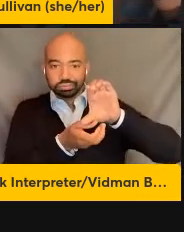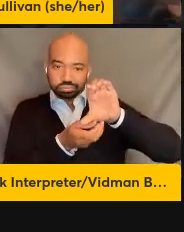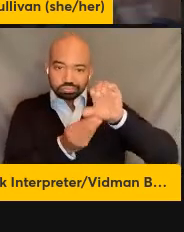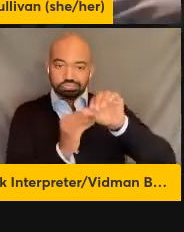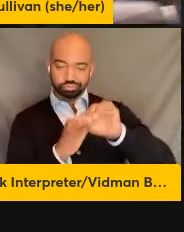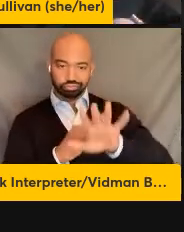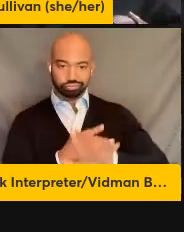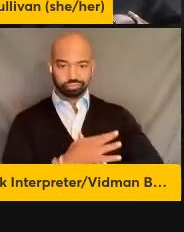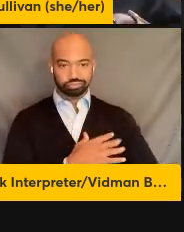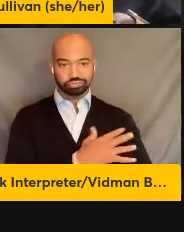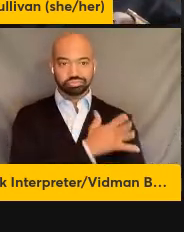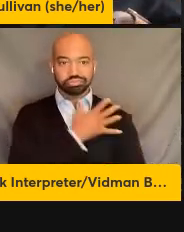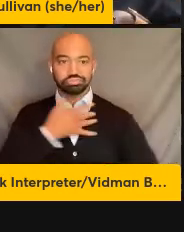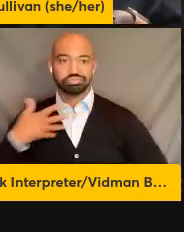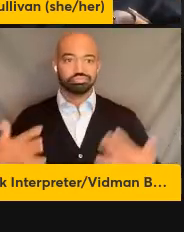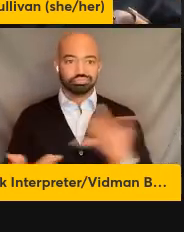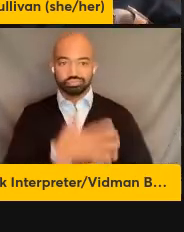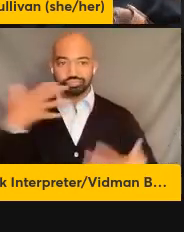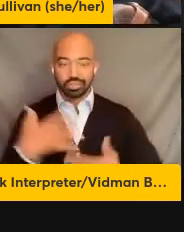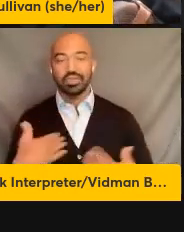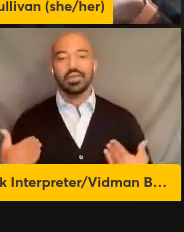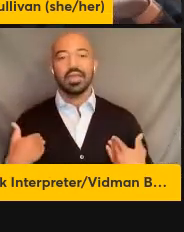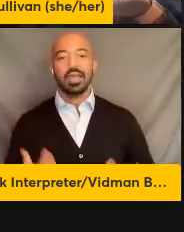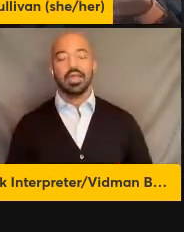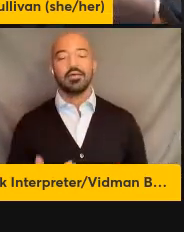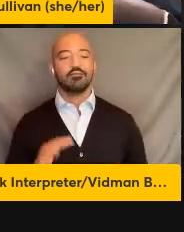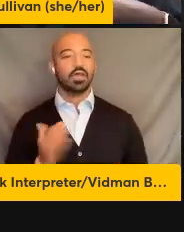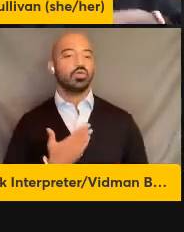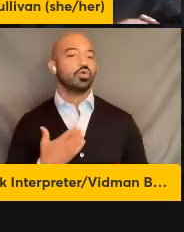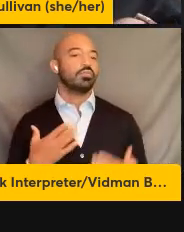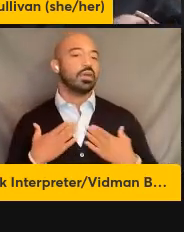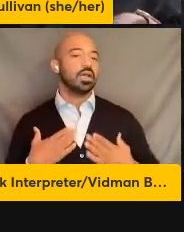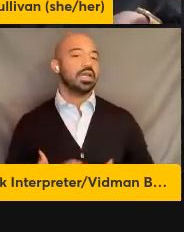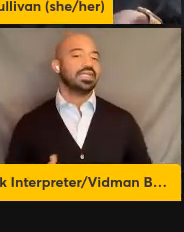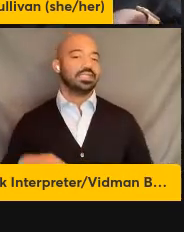all of these products can be used to fuel our many physiologic processes.